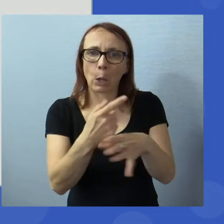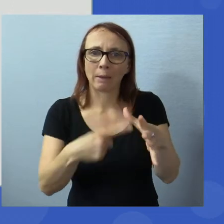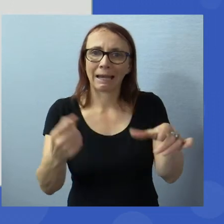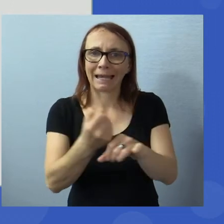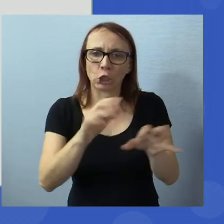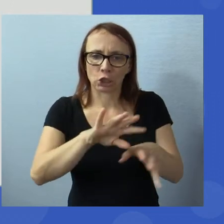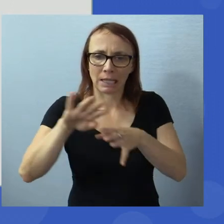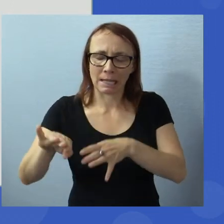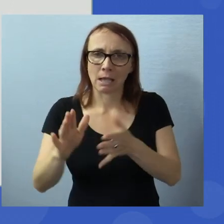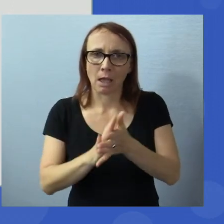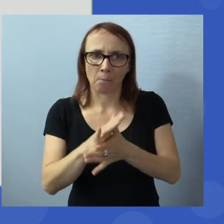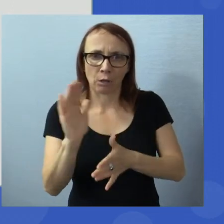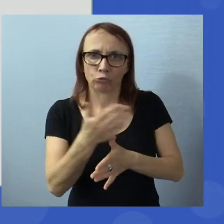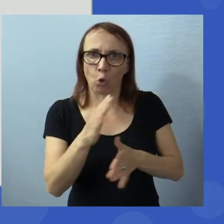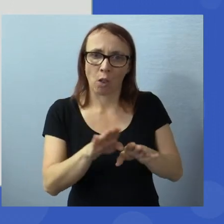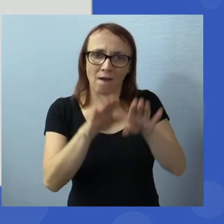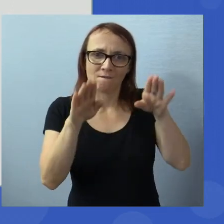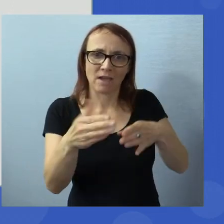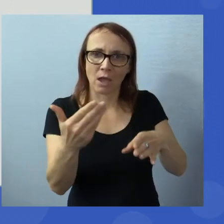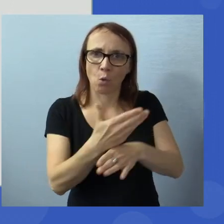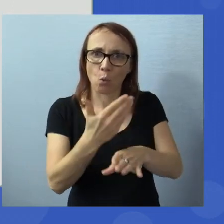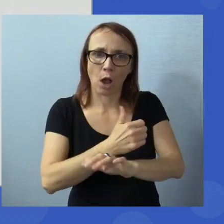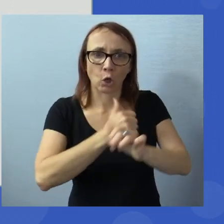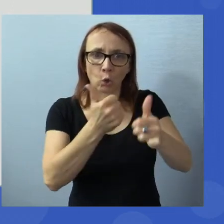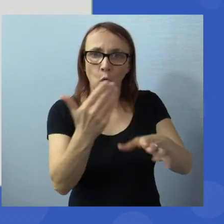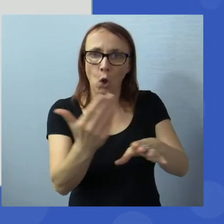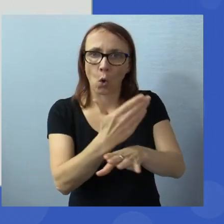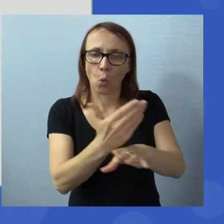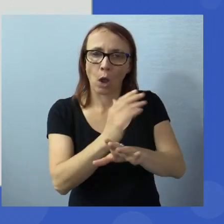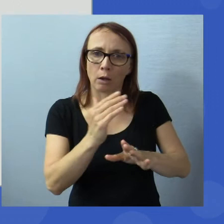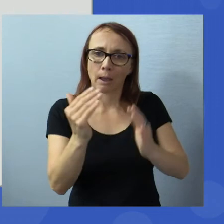that meets their needs and invests in their development